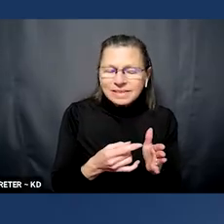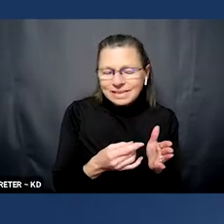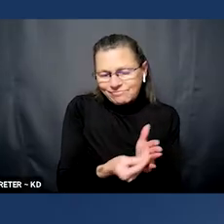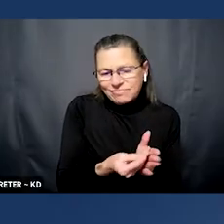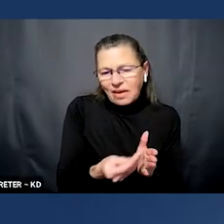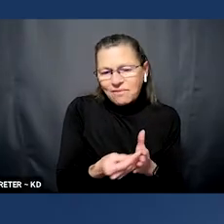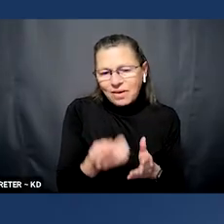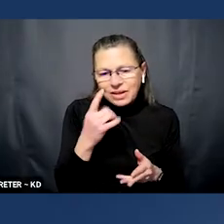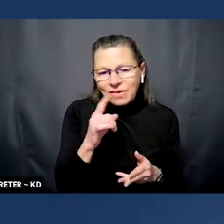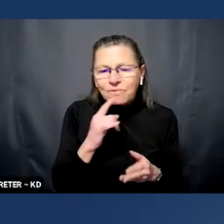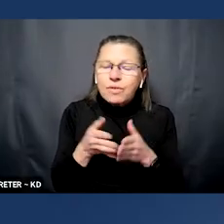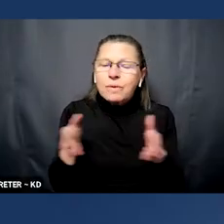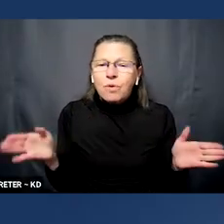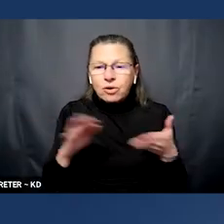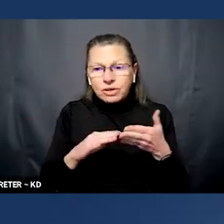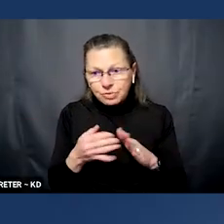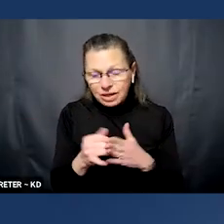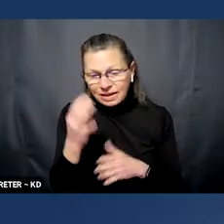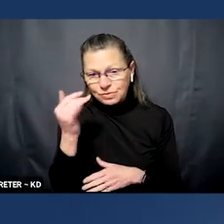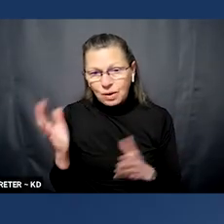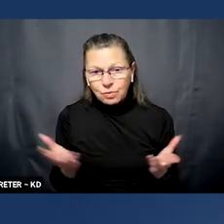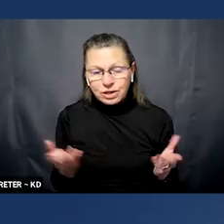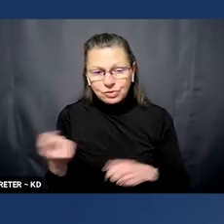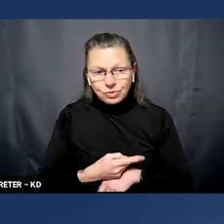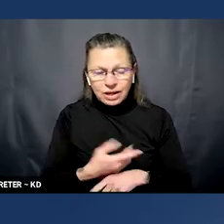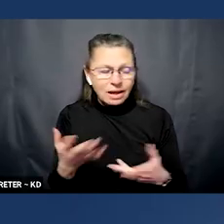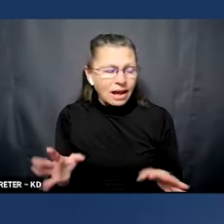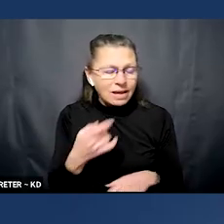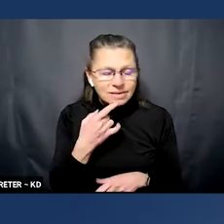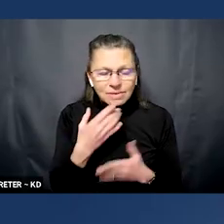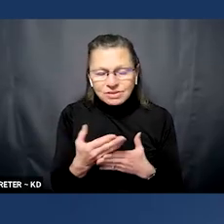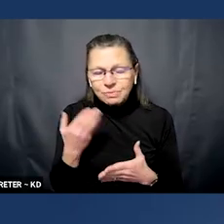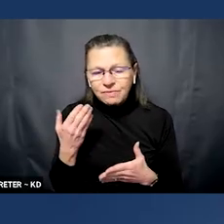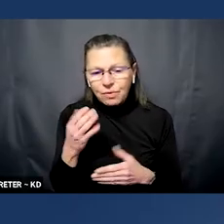me to why we are here today. As I previously mentioned, the ACO focuses research efforts